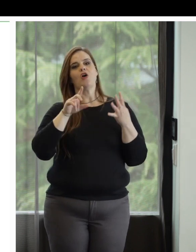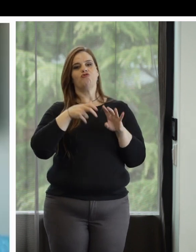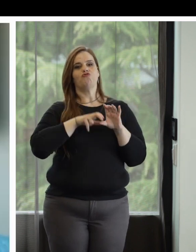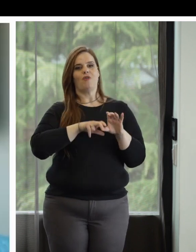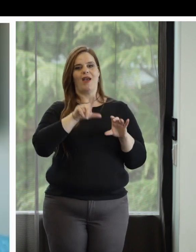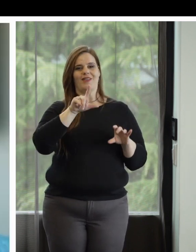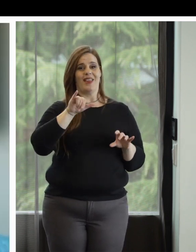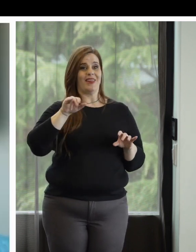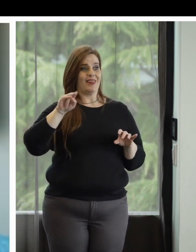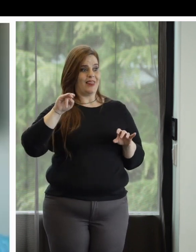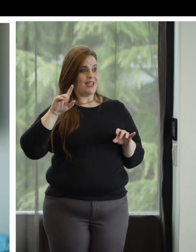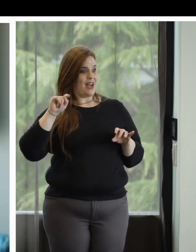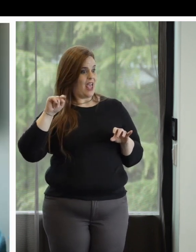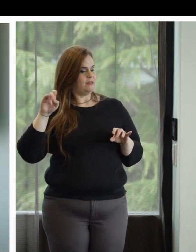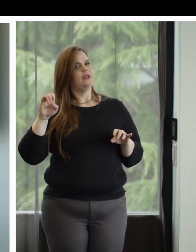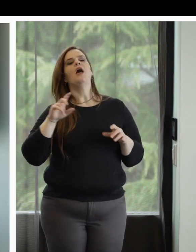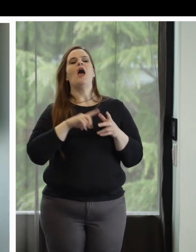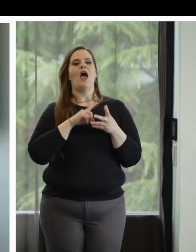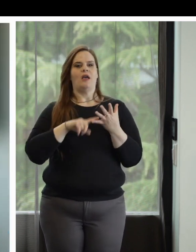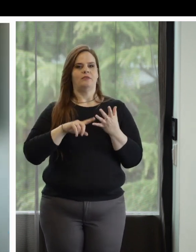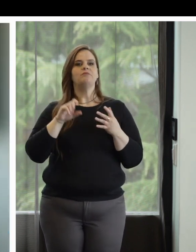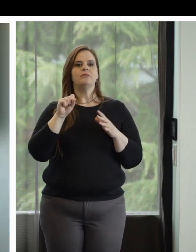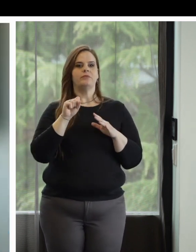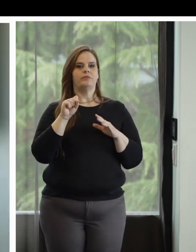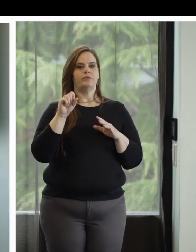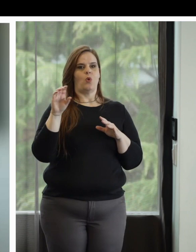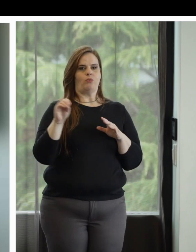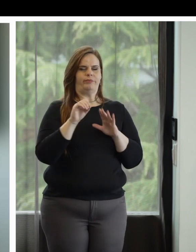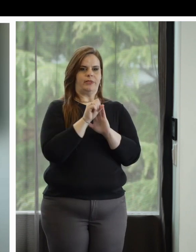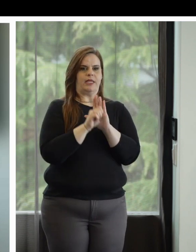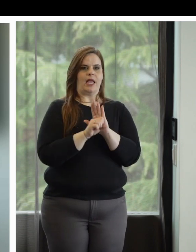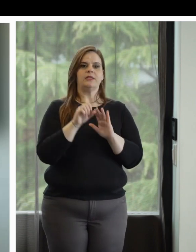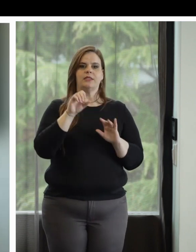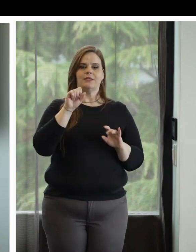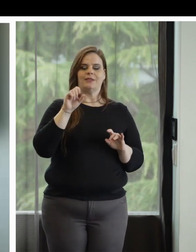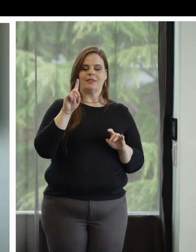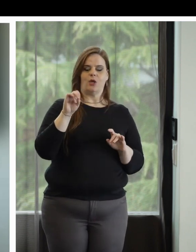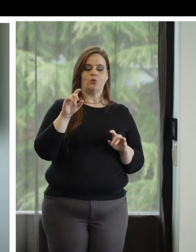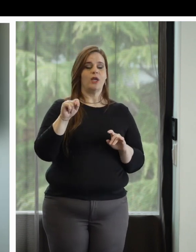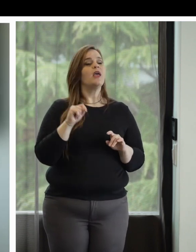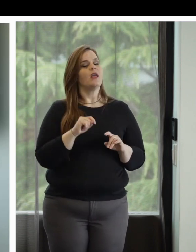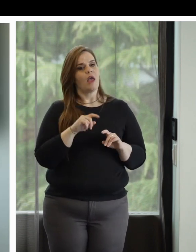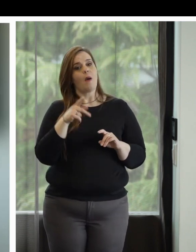New York State DOT. Polly is a US expert to international standards